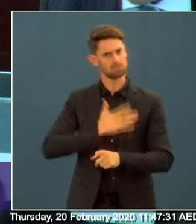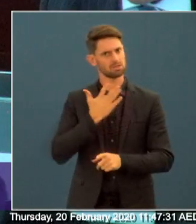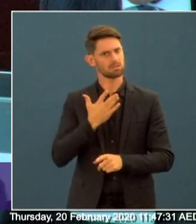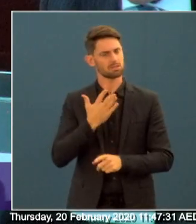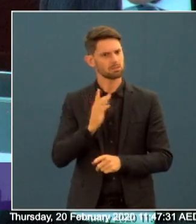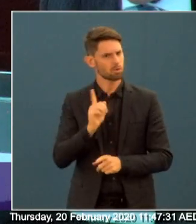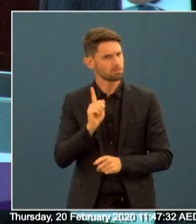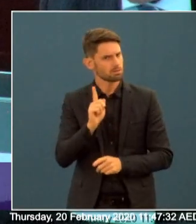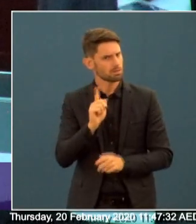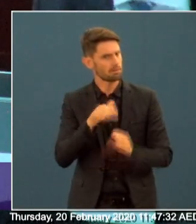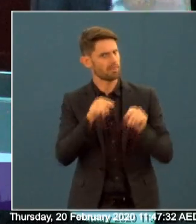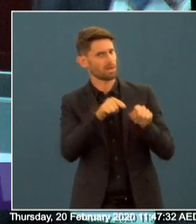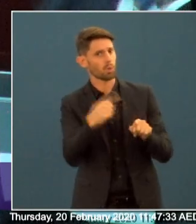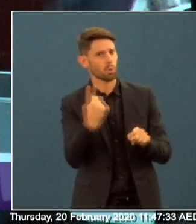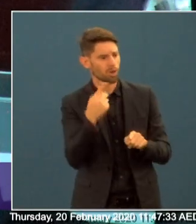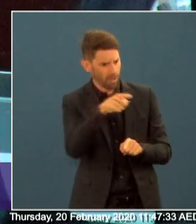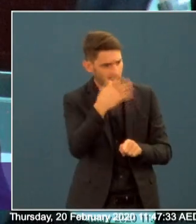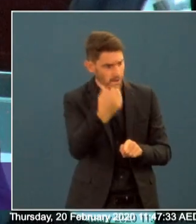when we're talking about a psychiatric comorbidity,